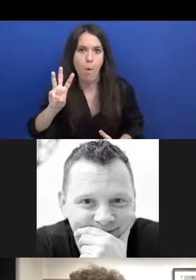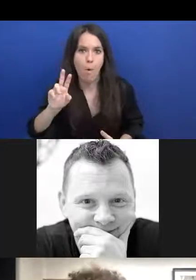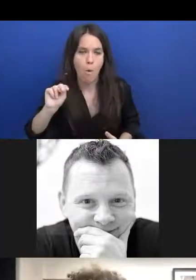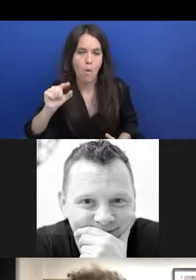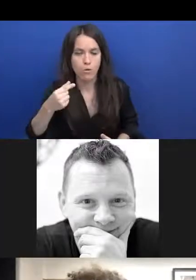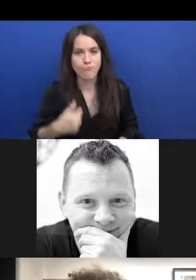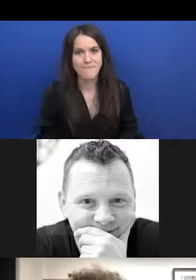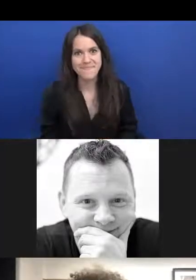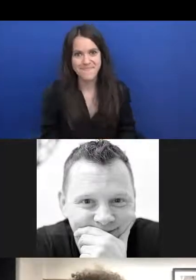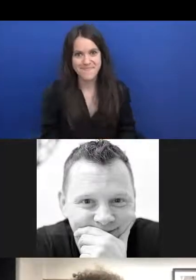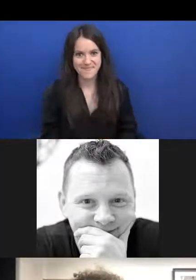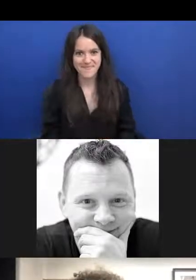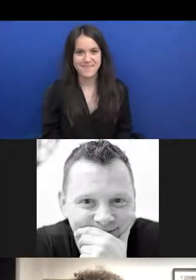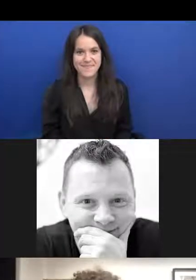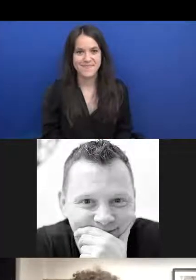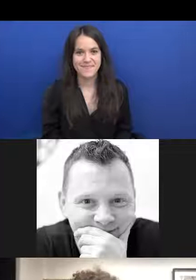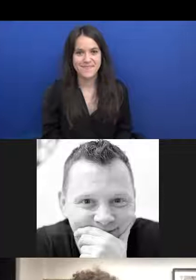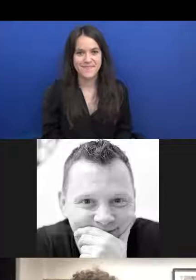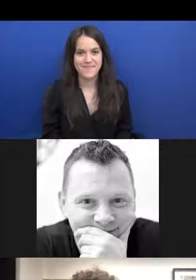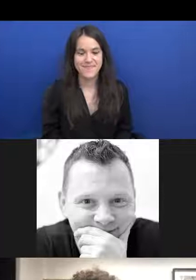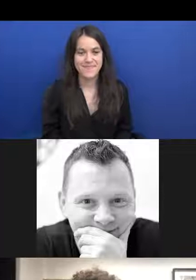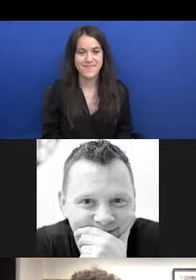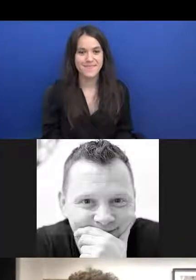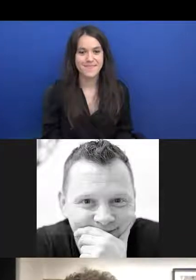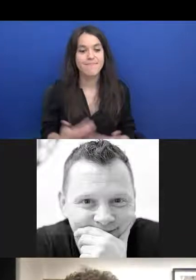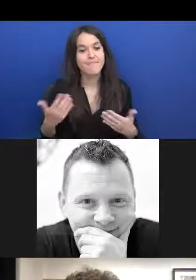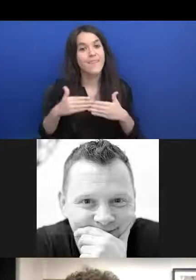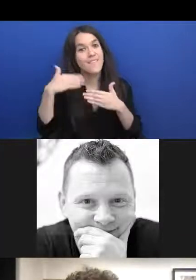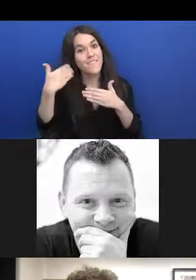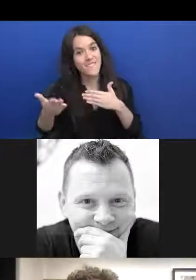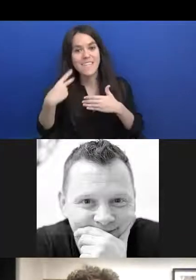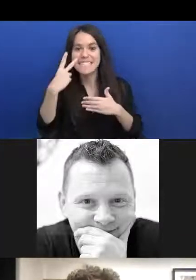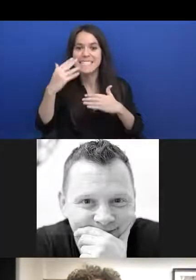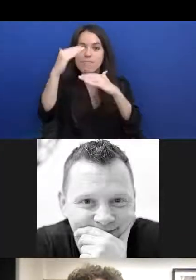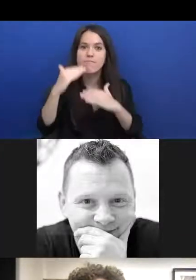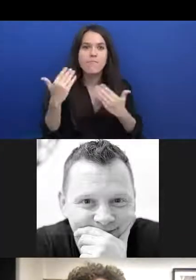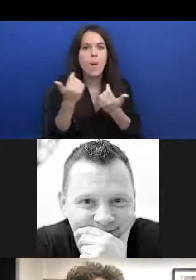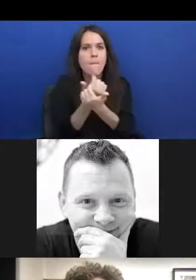so the other group of findings was from looking at multilingual conversations and recording them